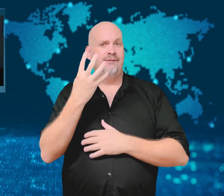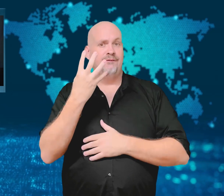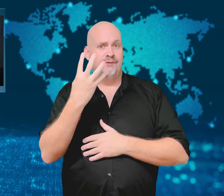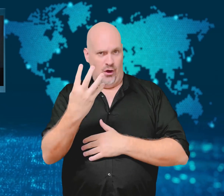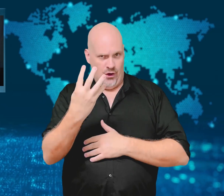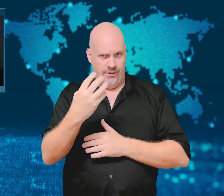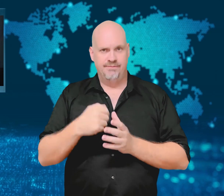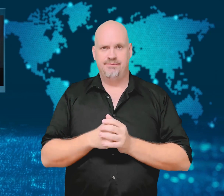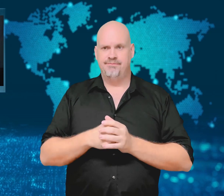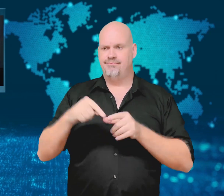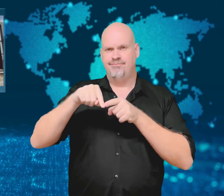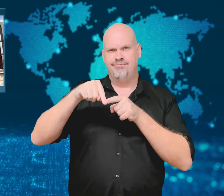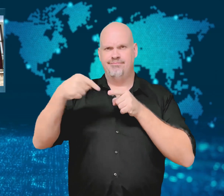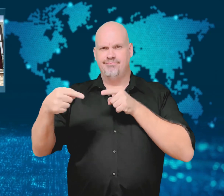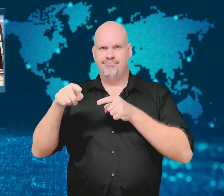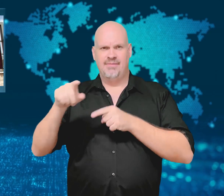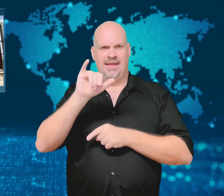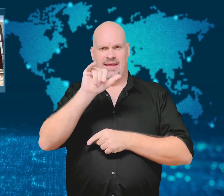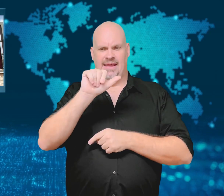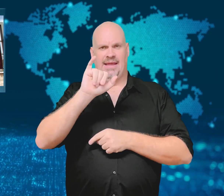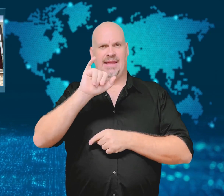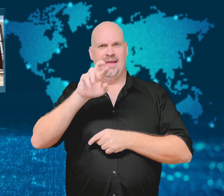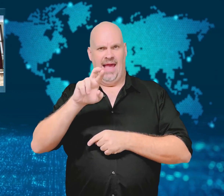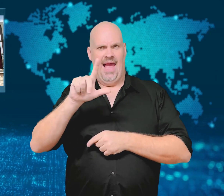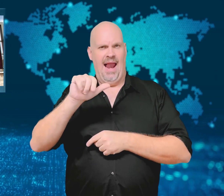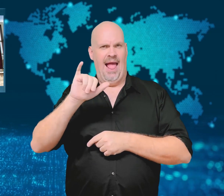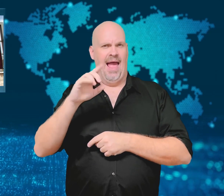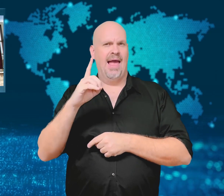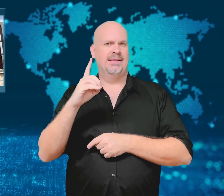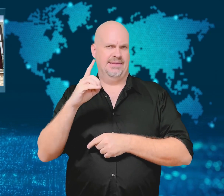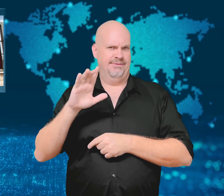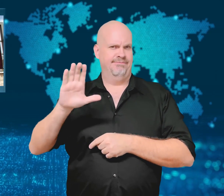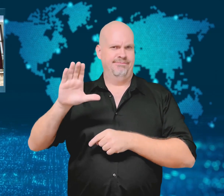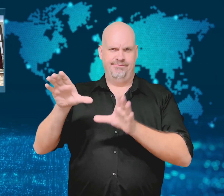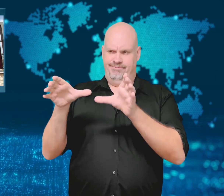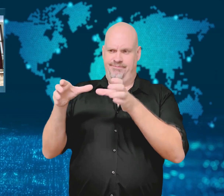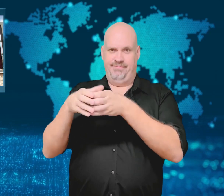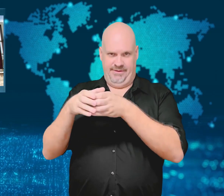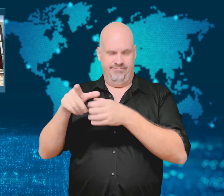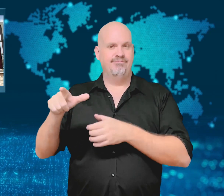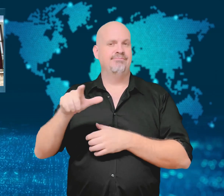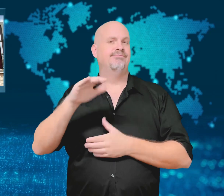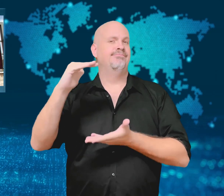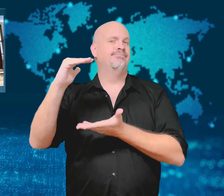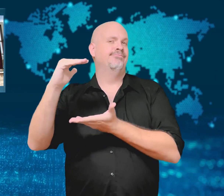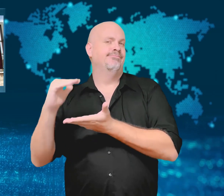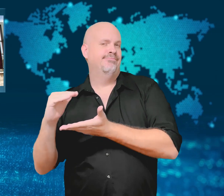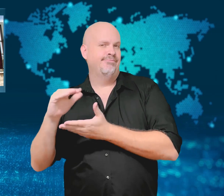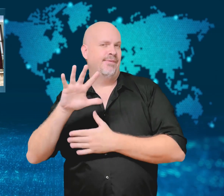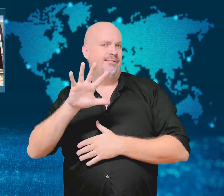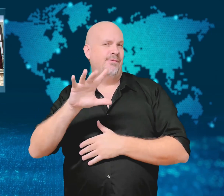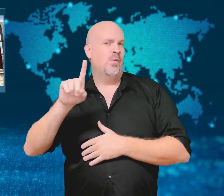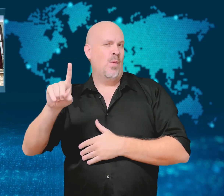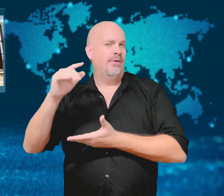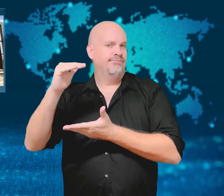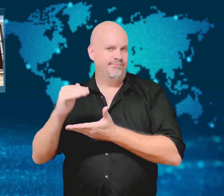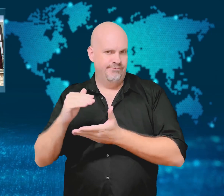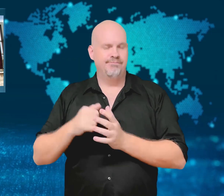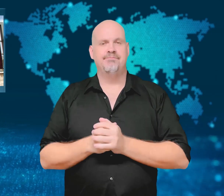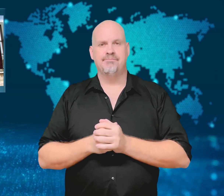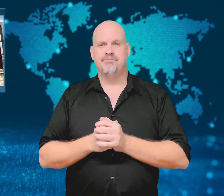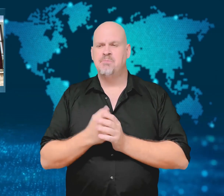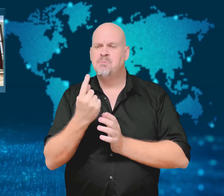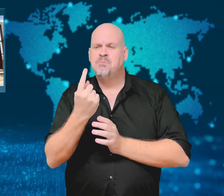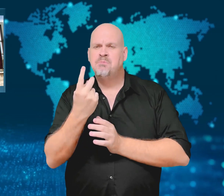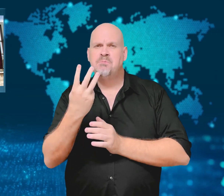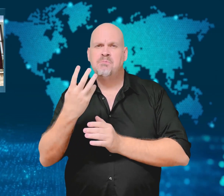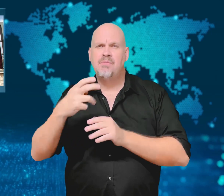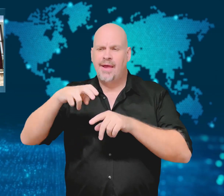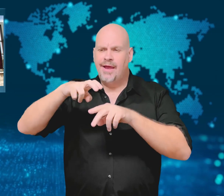A few seats will be held by a small Arab party. Lapid,